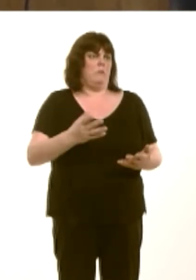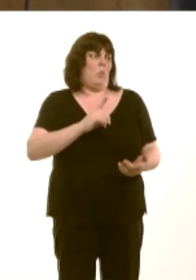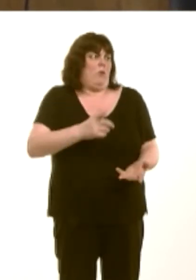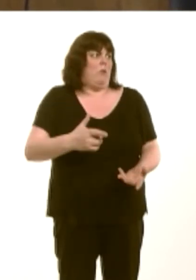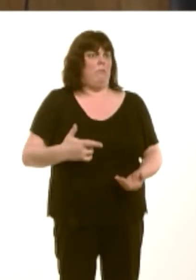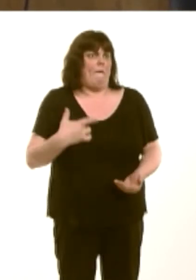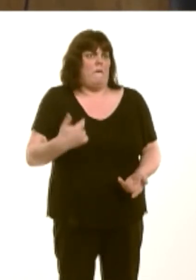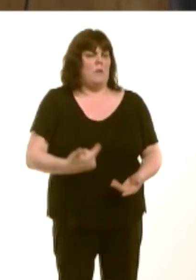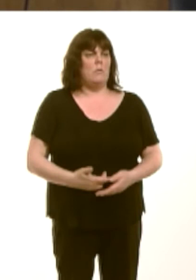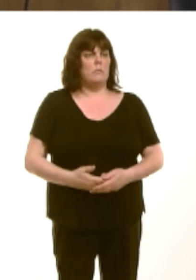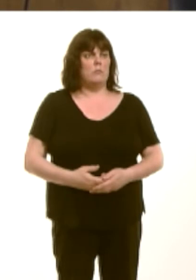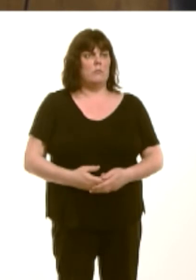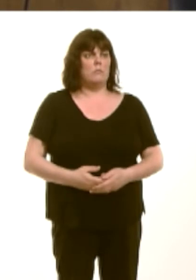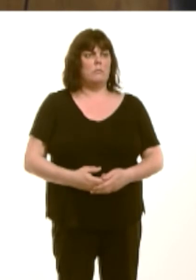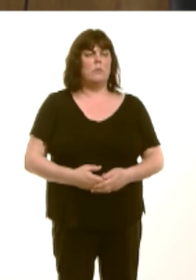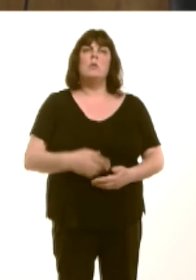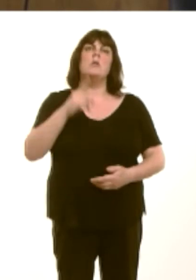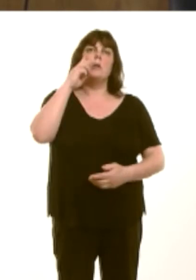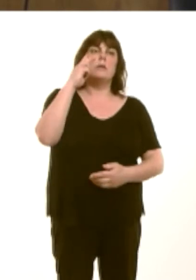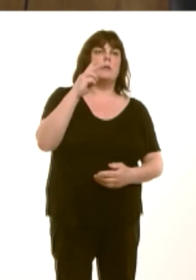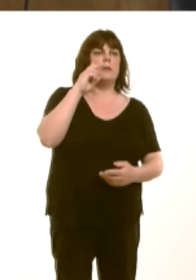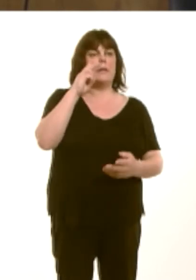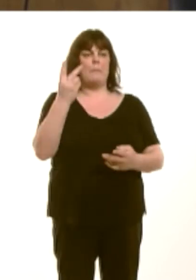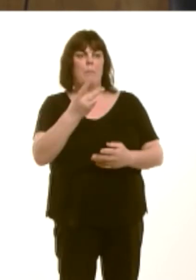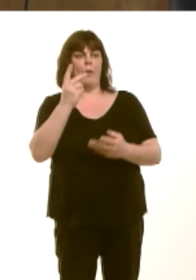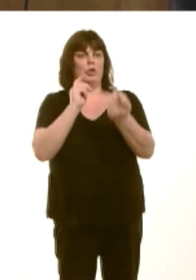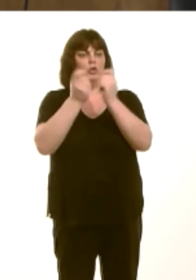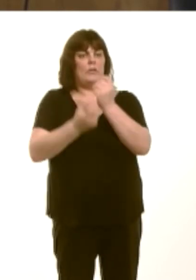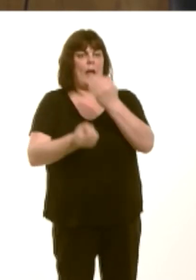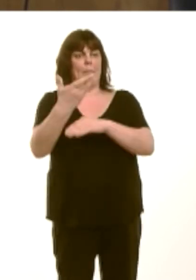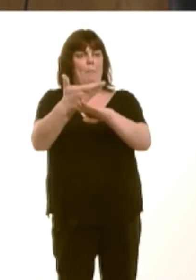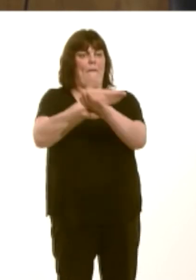It would be very ambitious to see these changes taking place before the next election, but